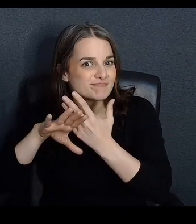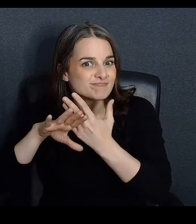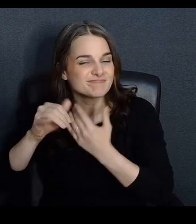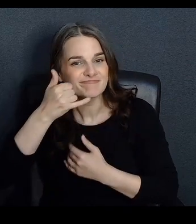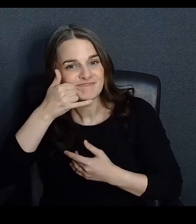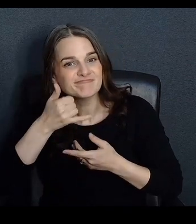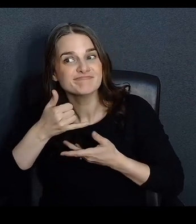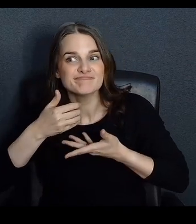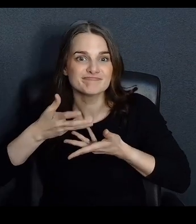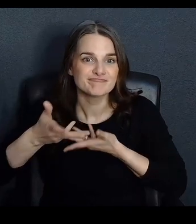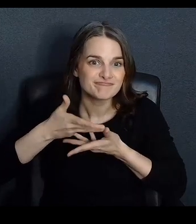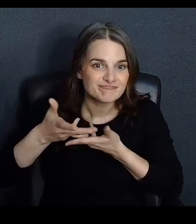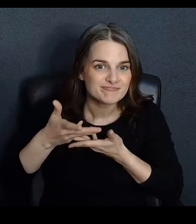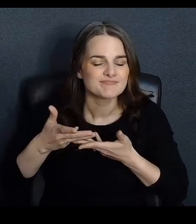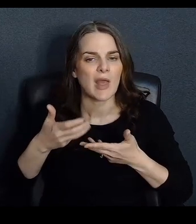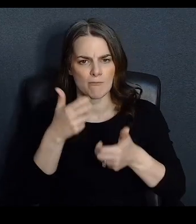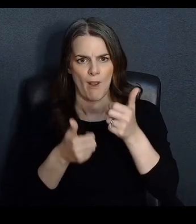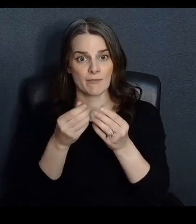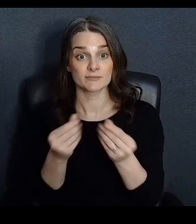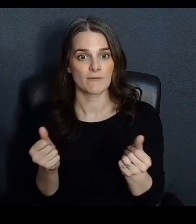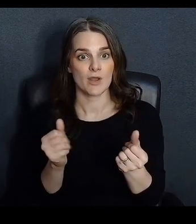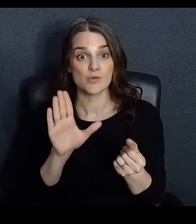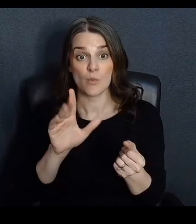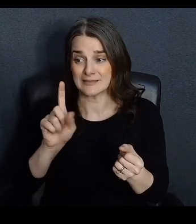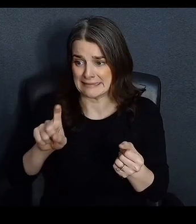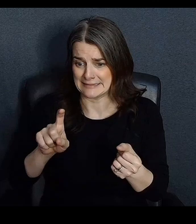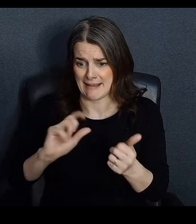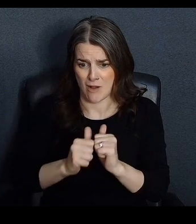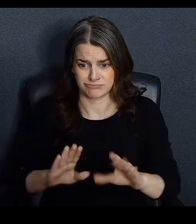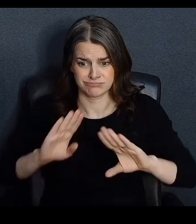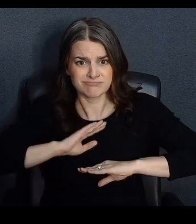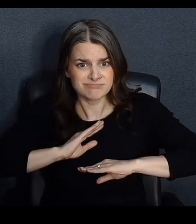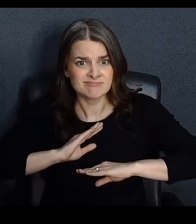to help you problem solve what might meet your needs. So talk about where it is you're having trouble,